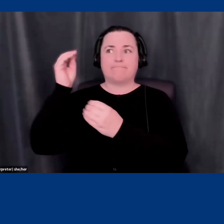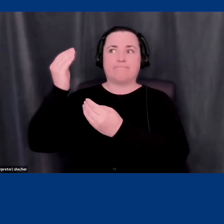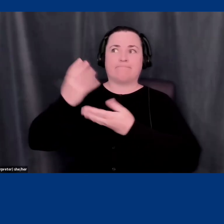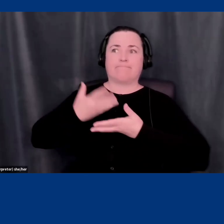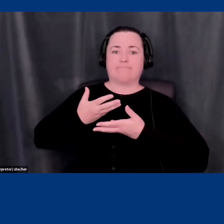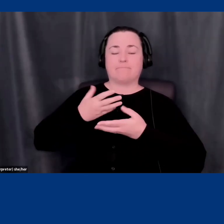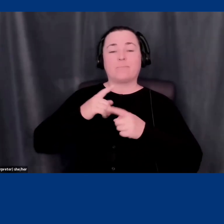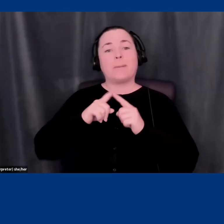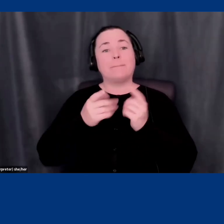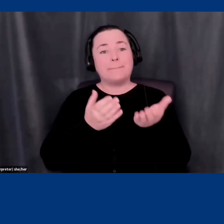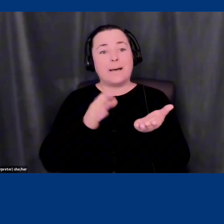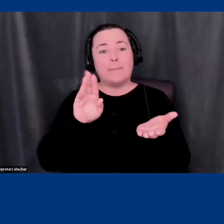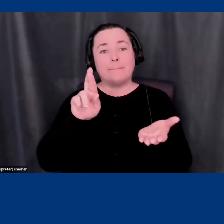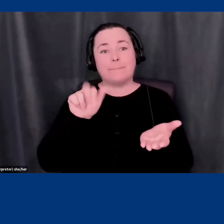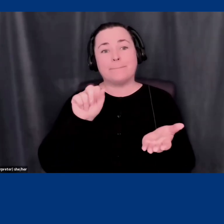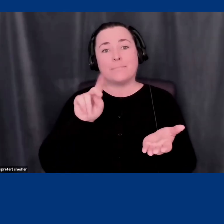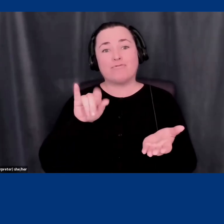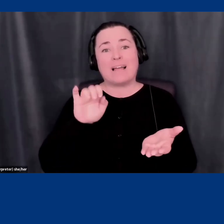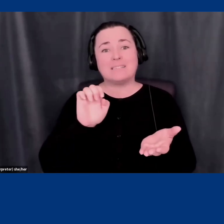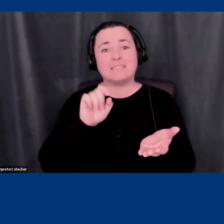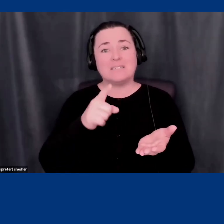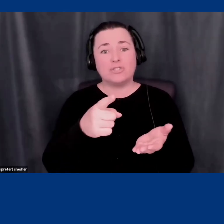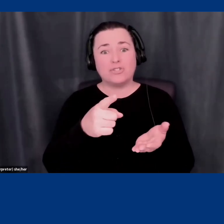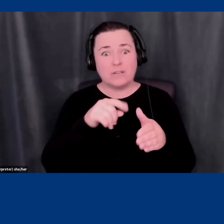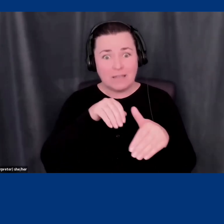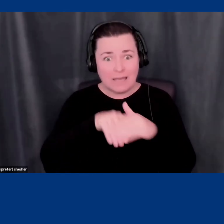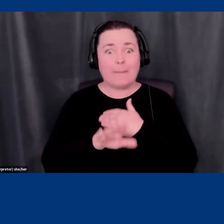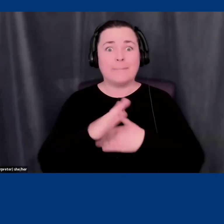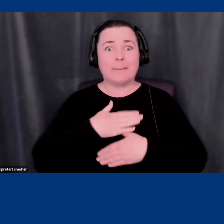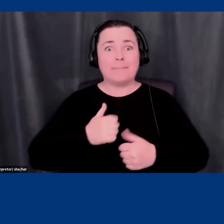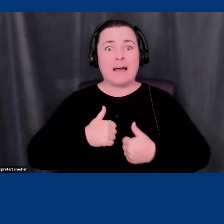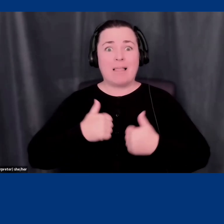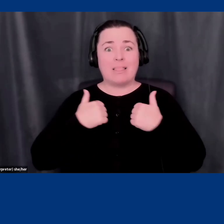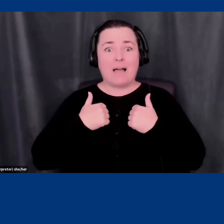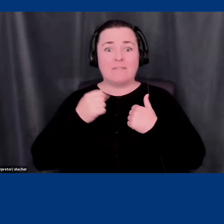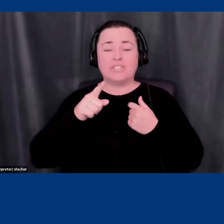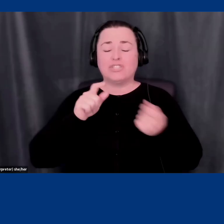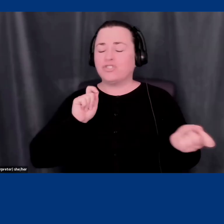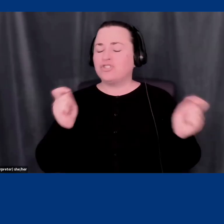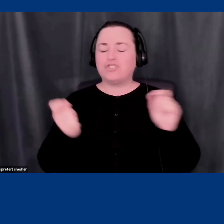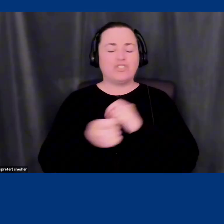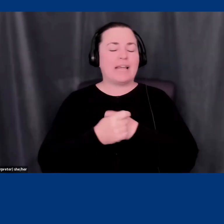She changed my life; she changed everything. Every